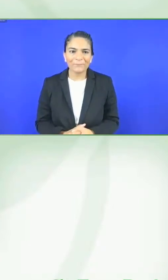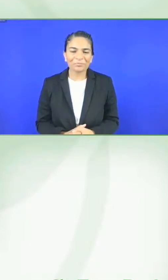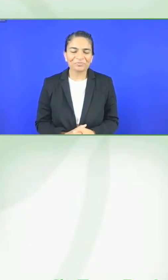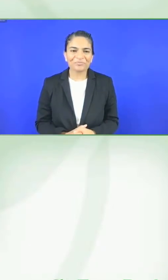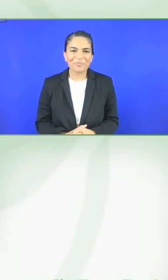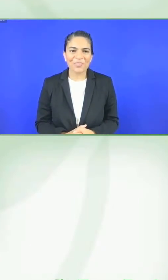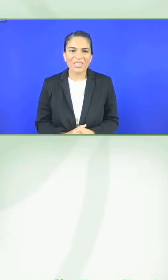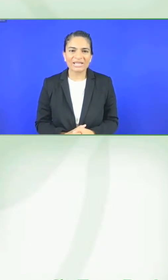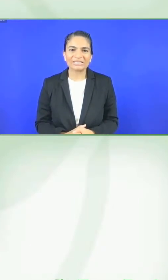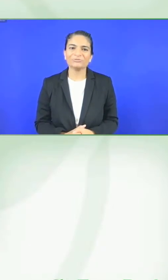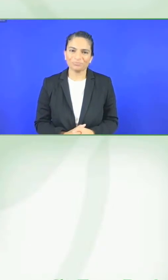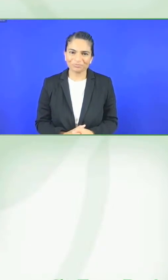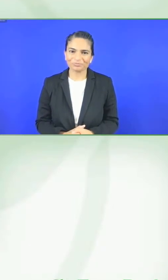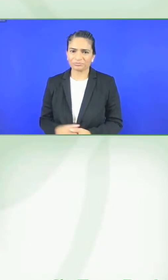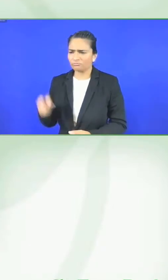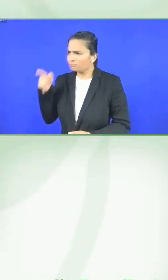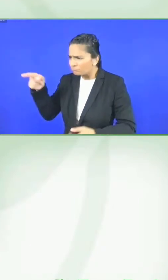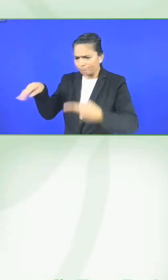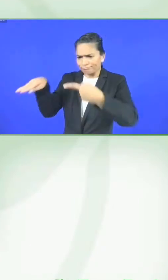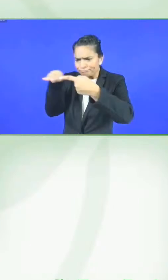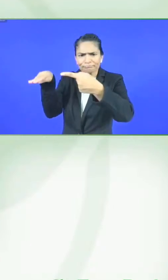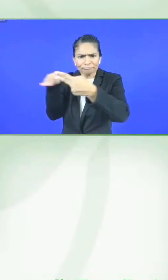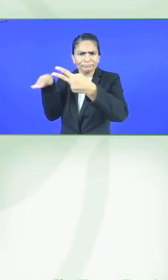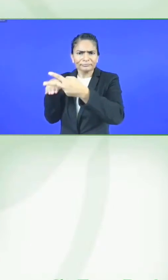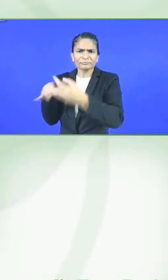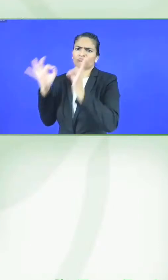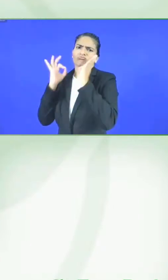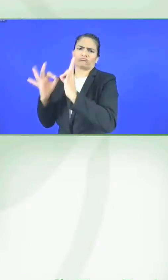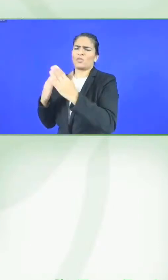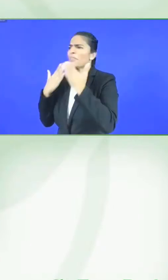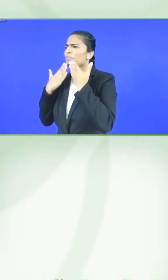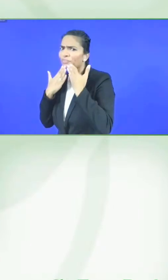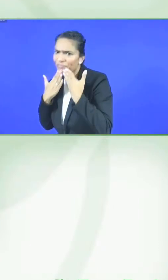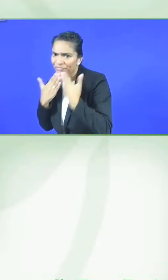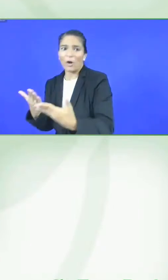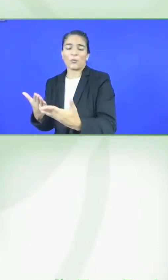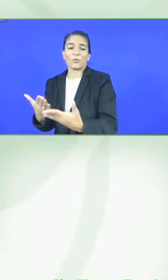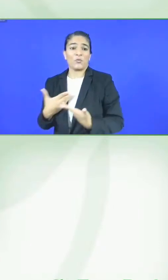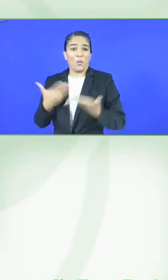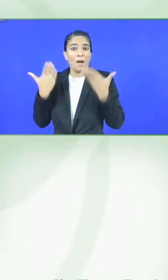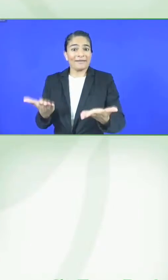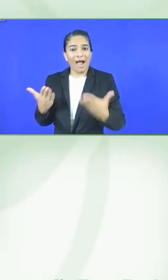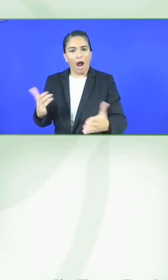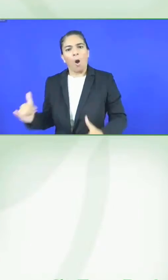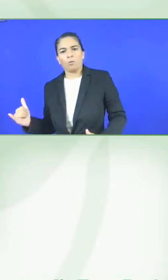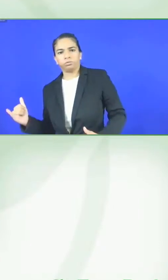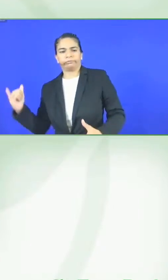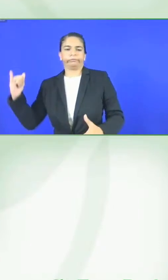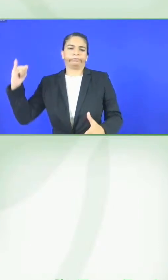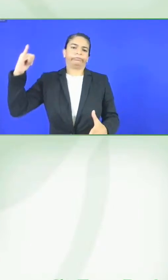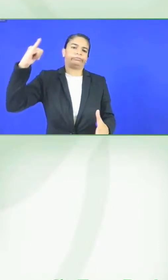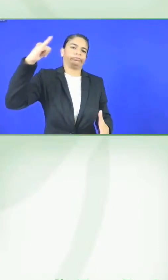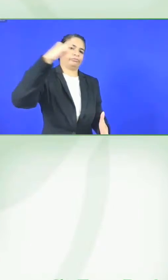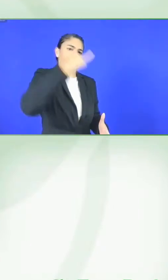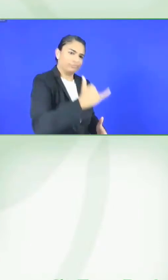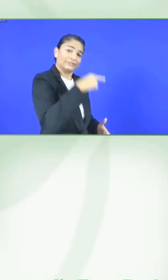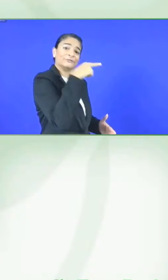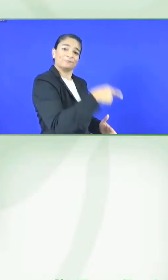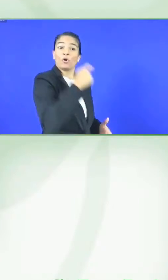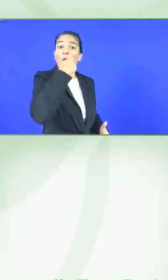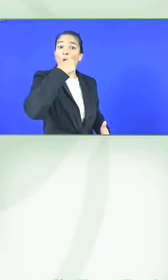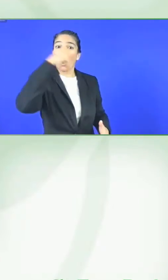There are other advantages of this mechanism that I would like to list, as you will see